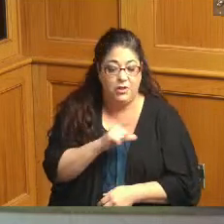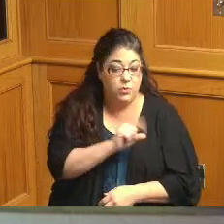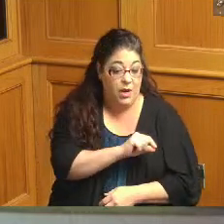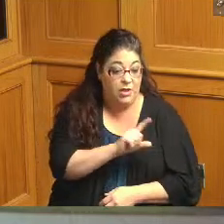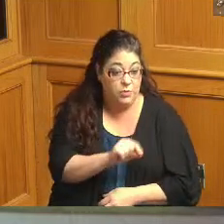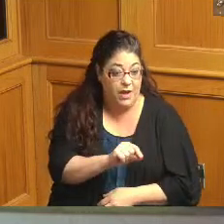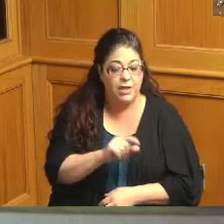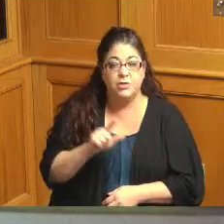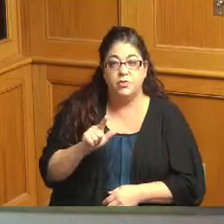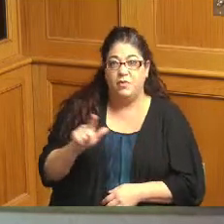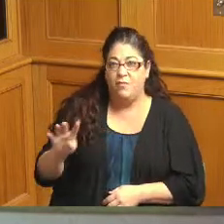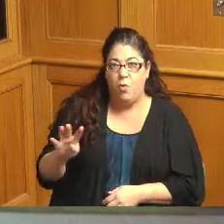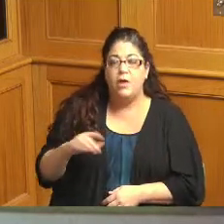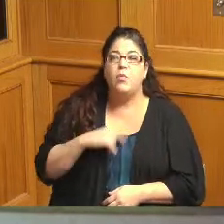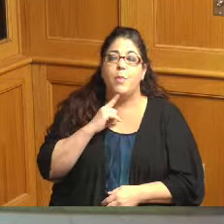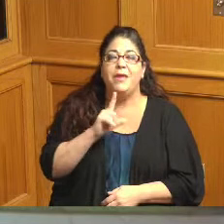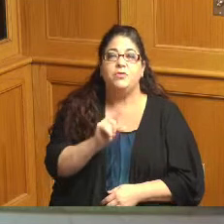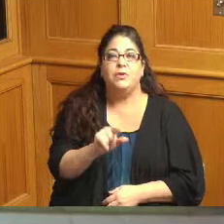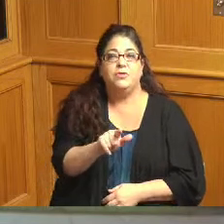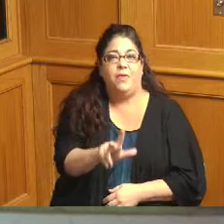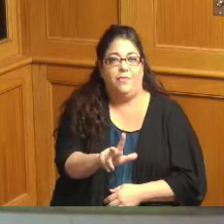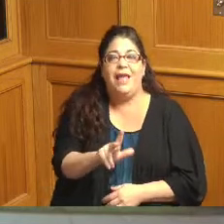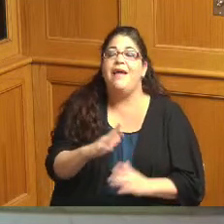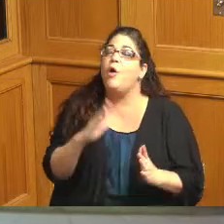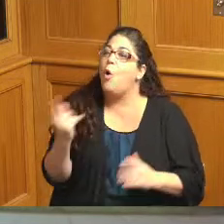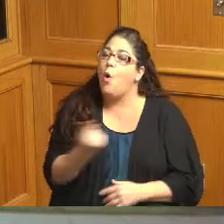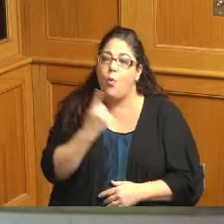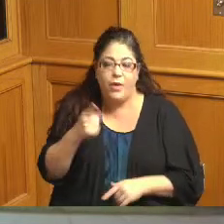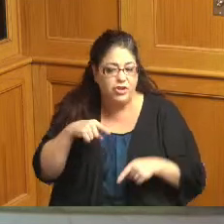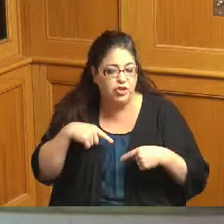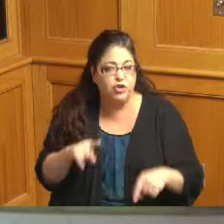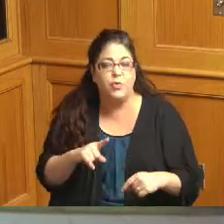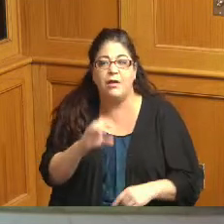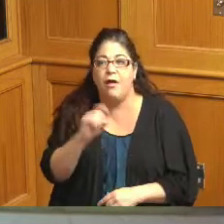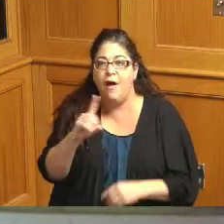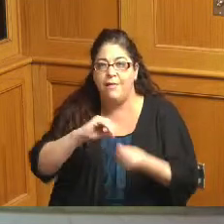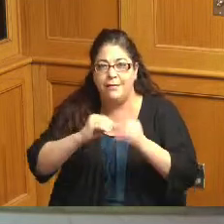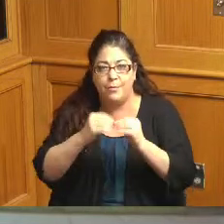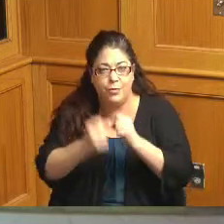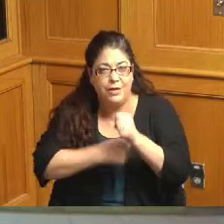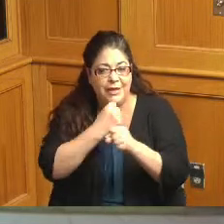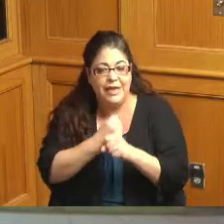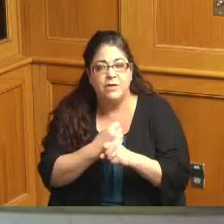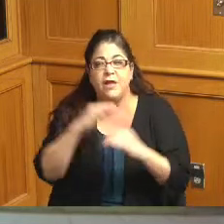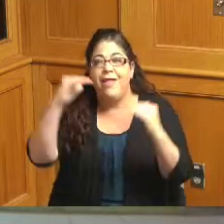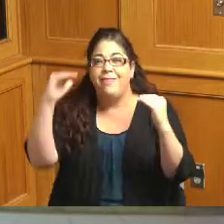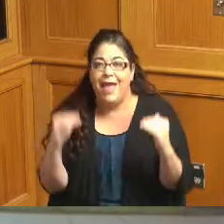with audio election Cycles we have less elections we have lower turnout therefore proposed budget